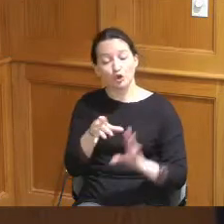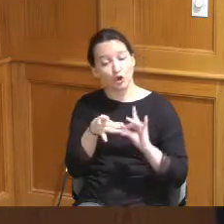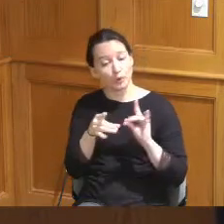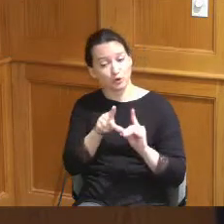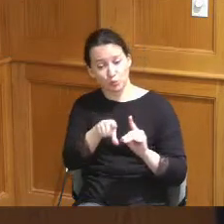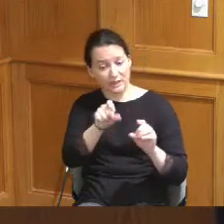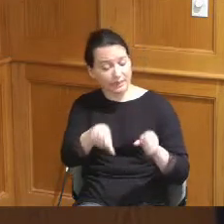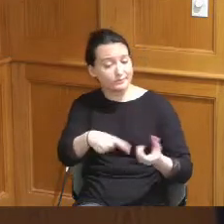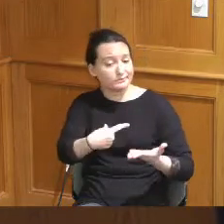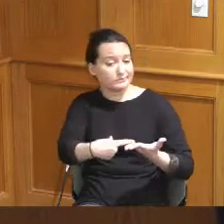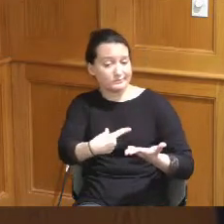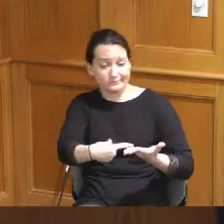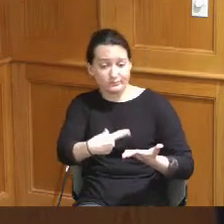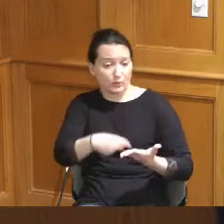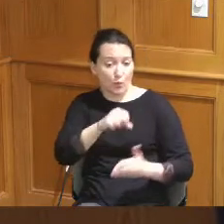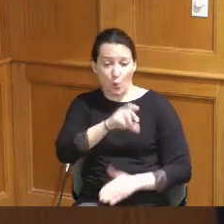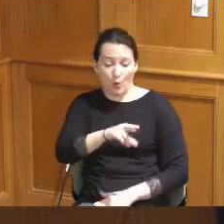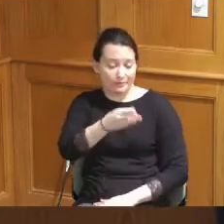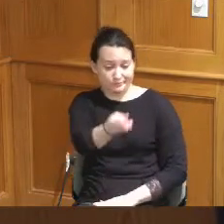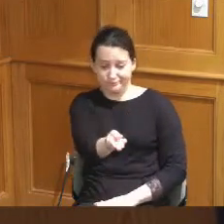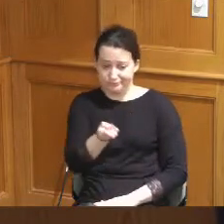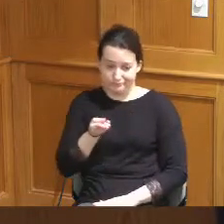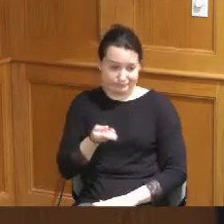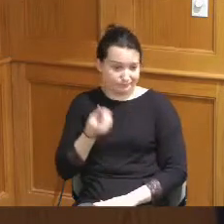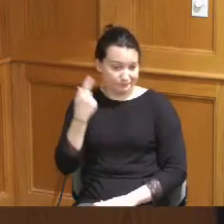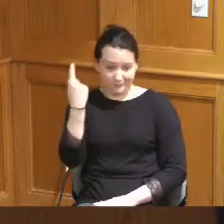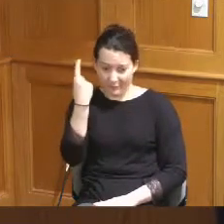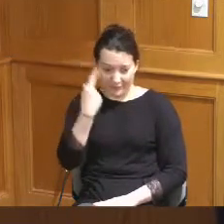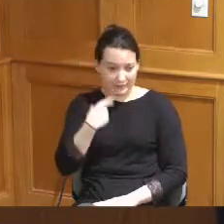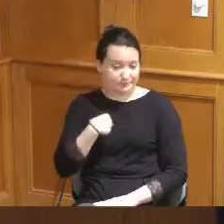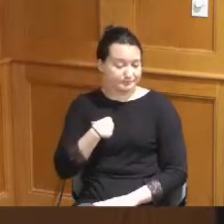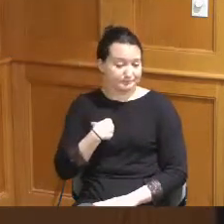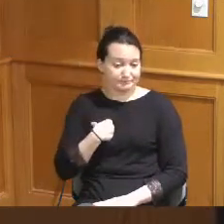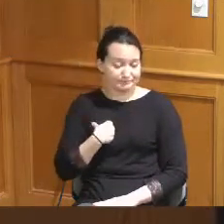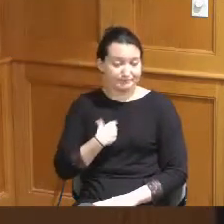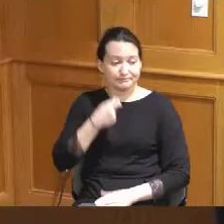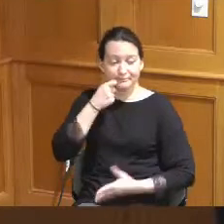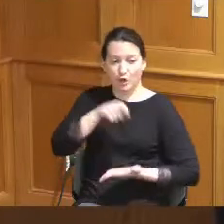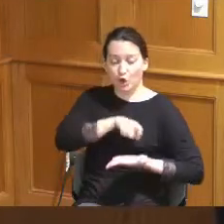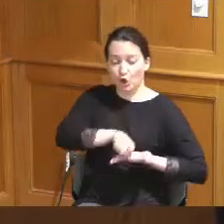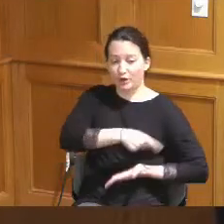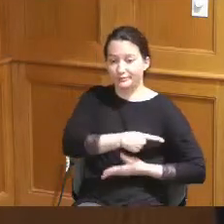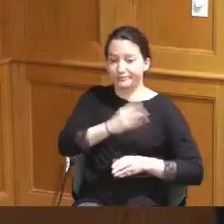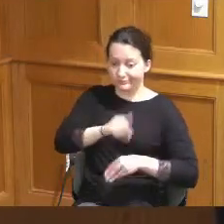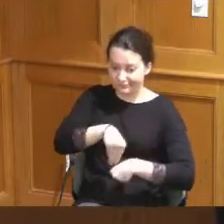address it or you could get us something and I will have the clerk provide copies for each of